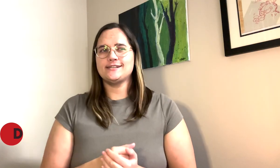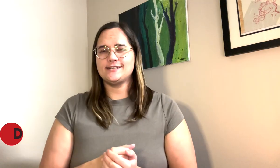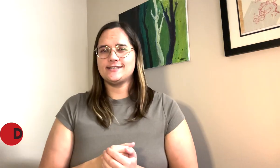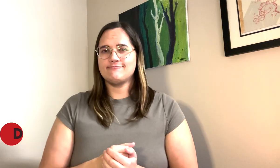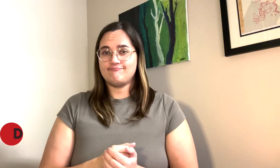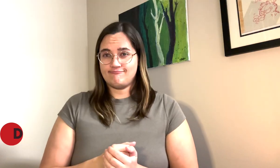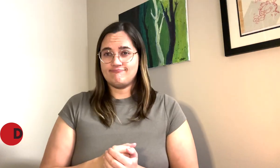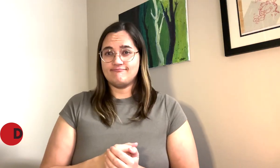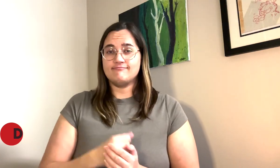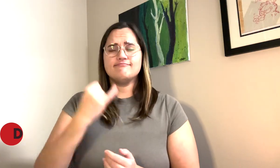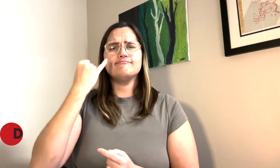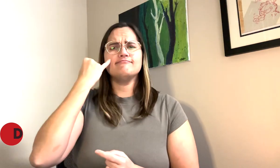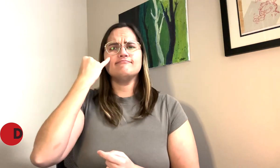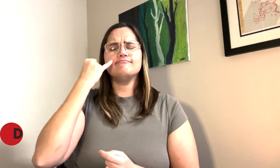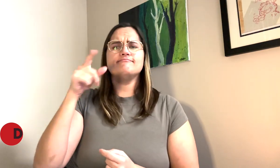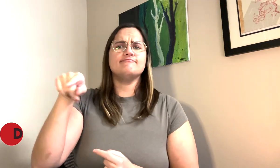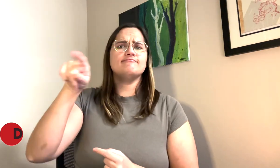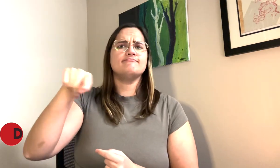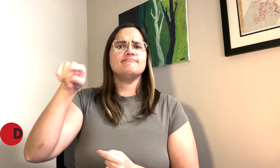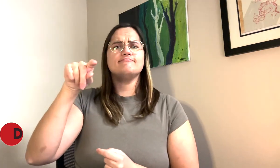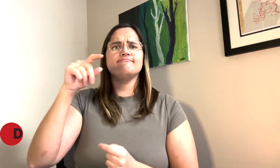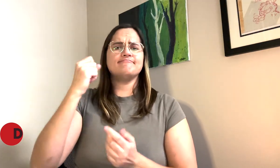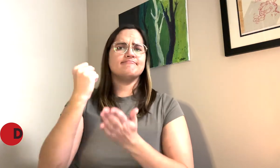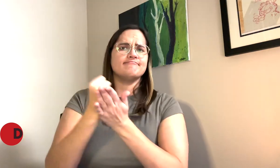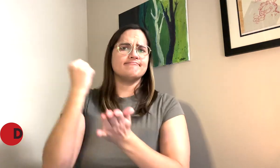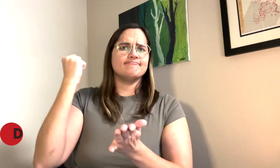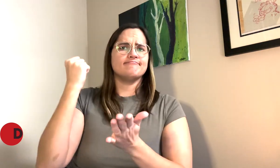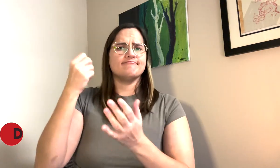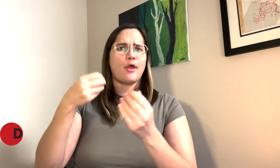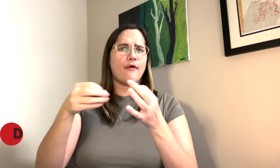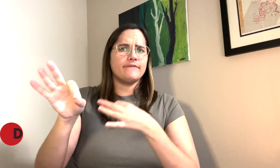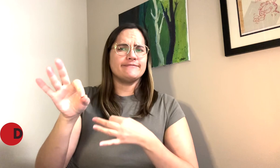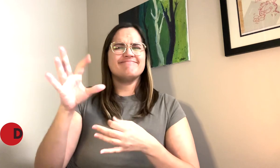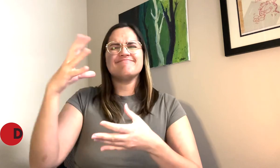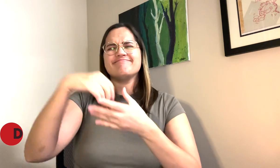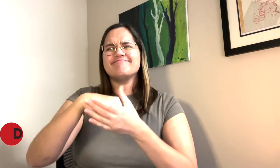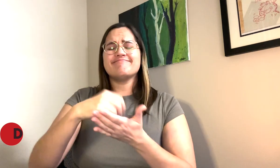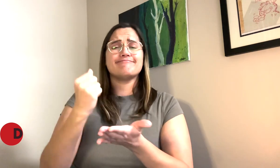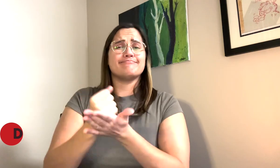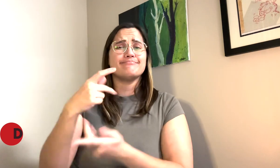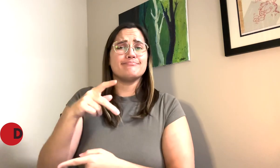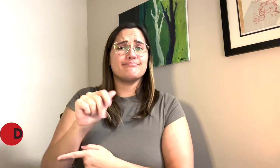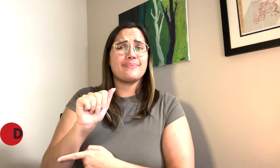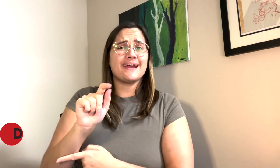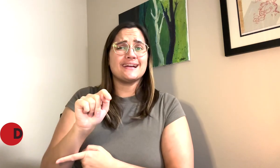where they work on patent, copyright, trademarks etc. Does the office